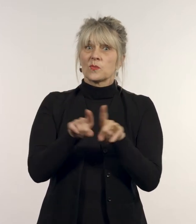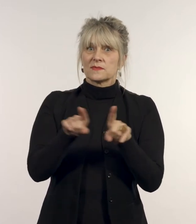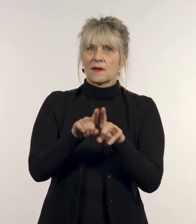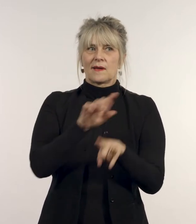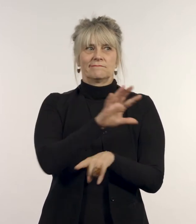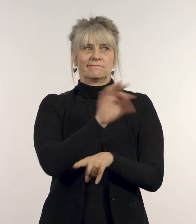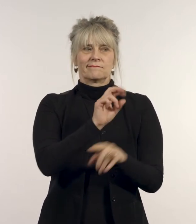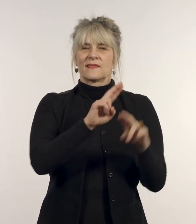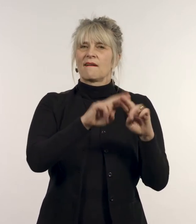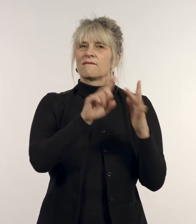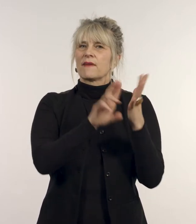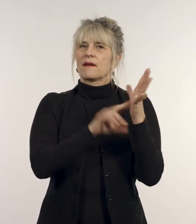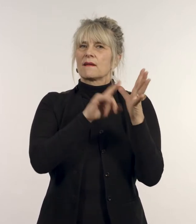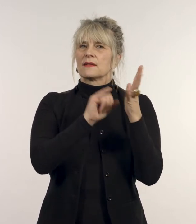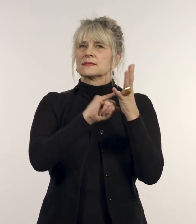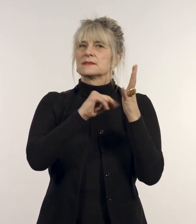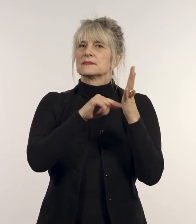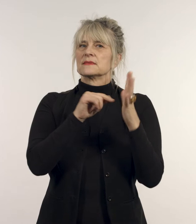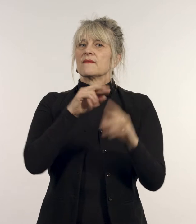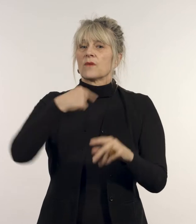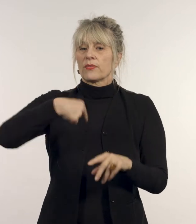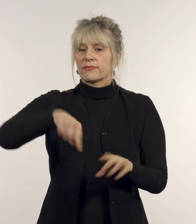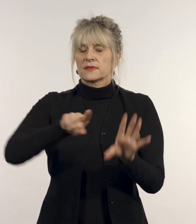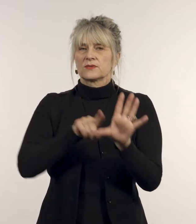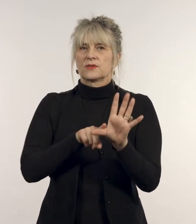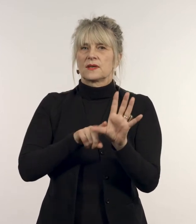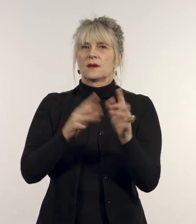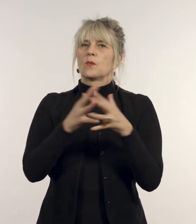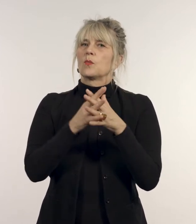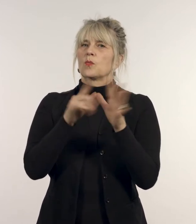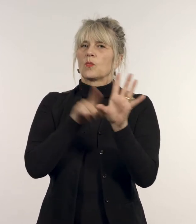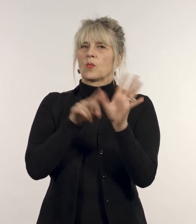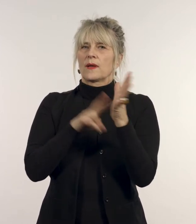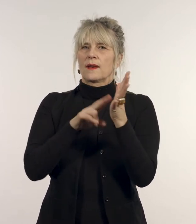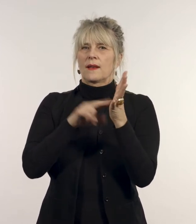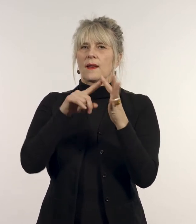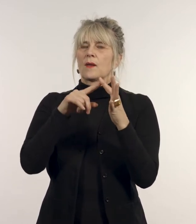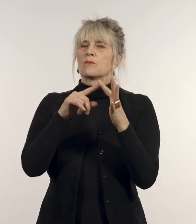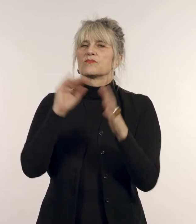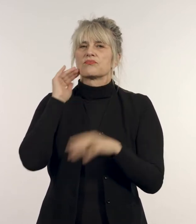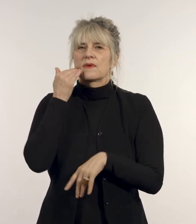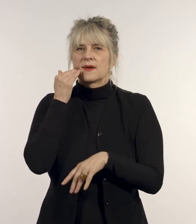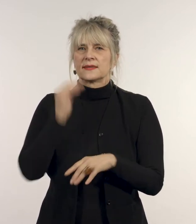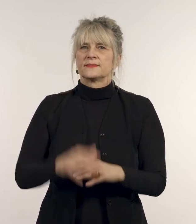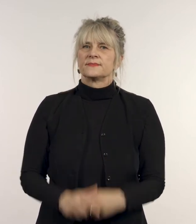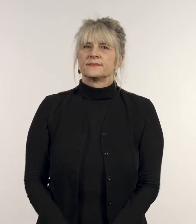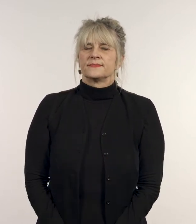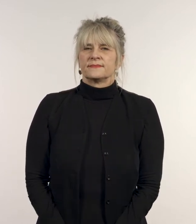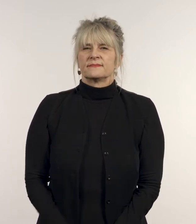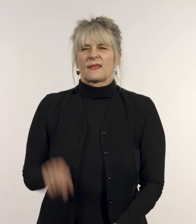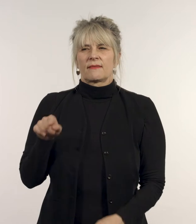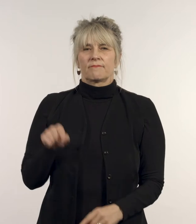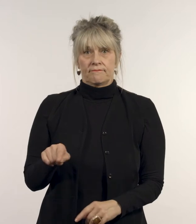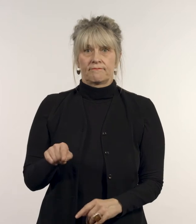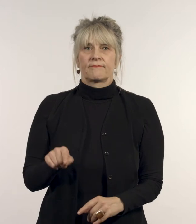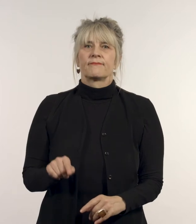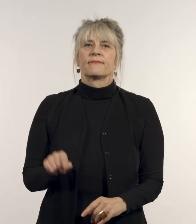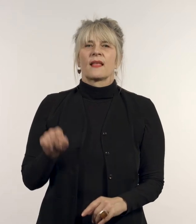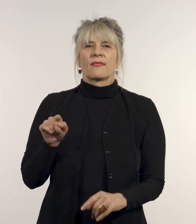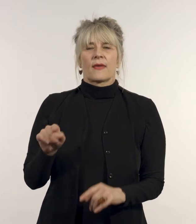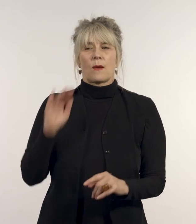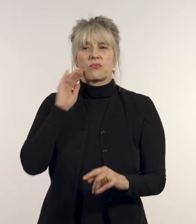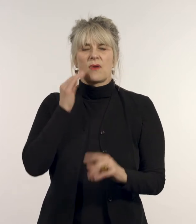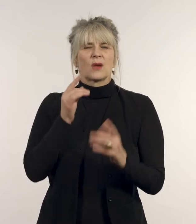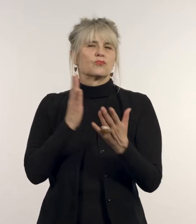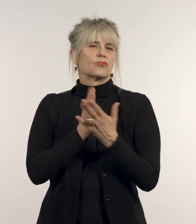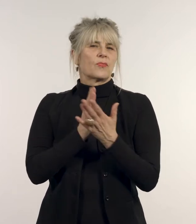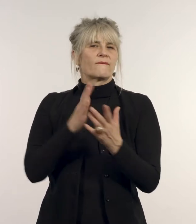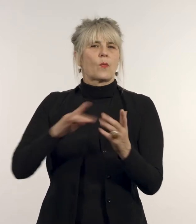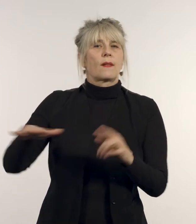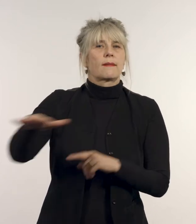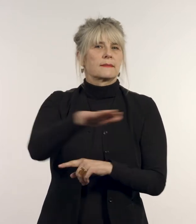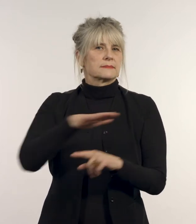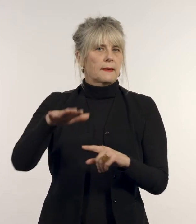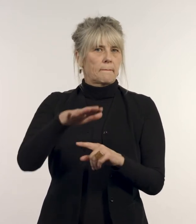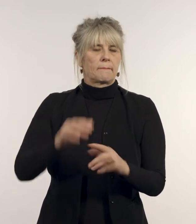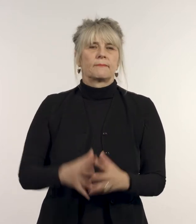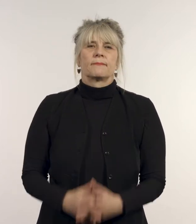He is also a finalist in this year’s Wynne Prize.